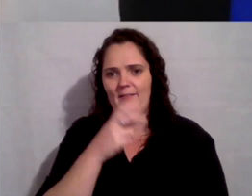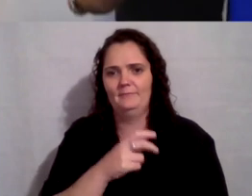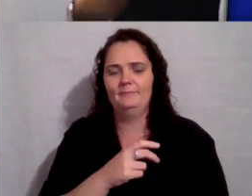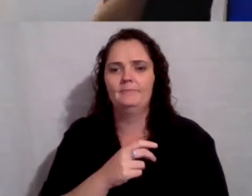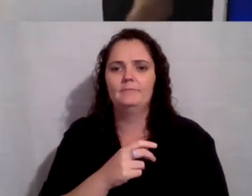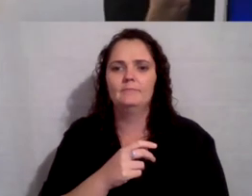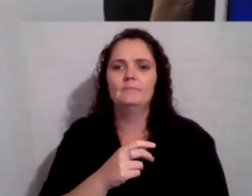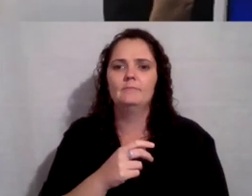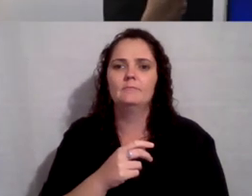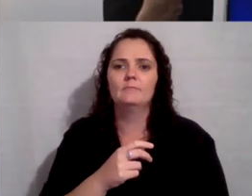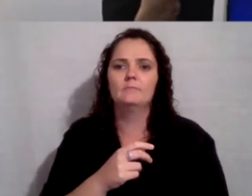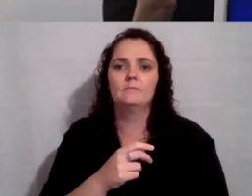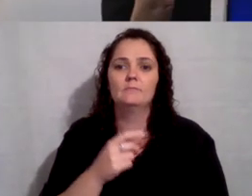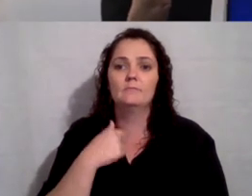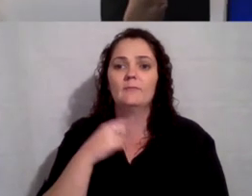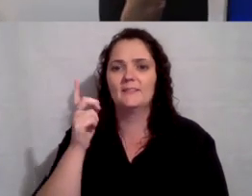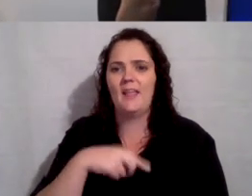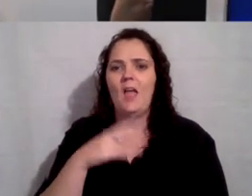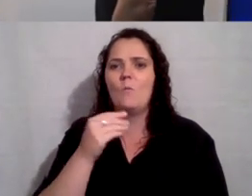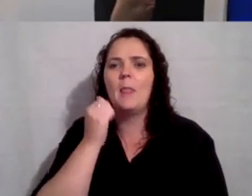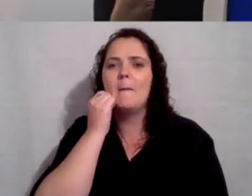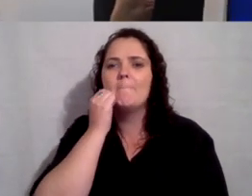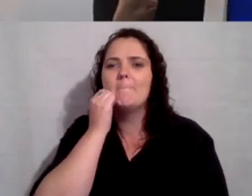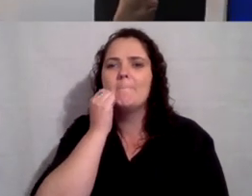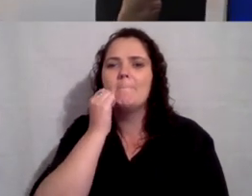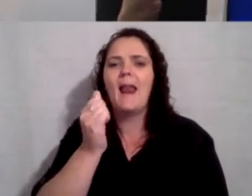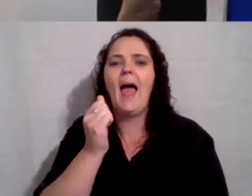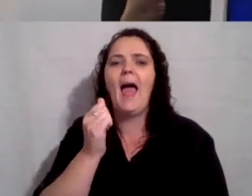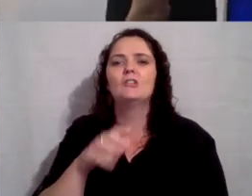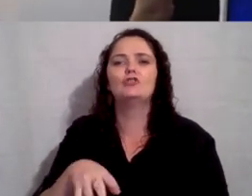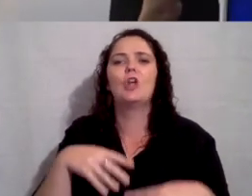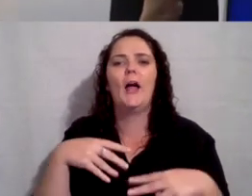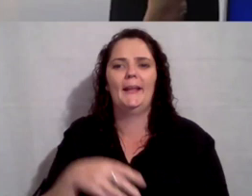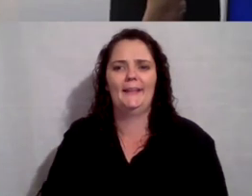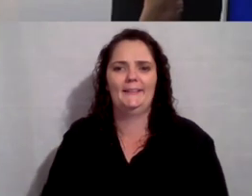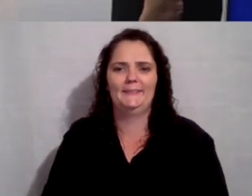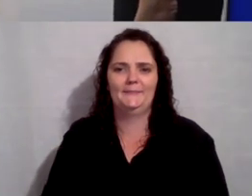So I'm going to look now, I'm going to start with this beautiful black of the stockings okay